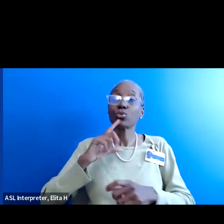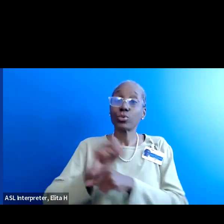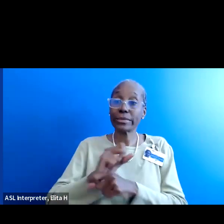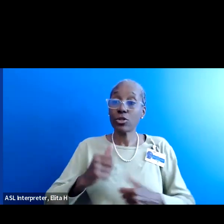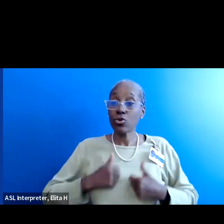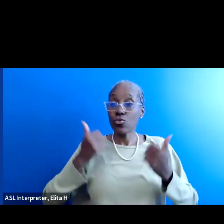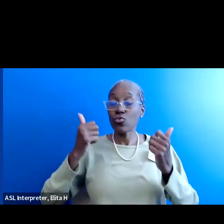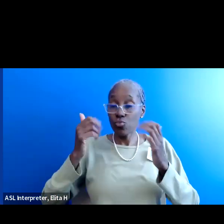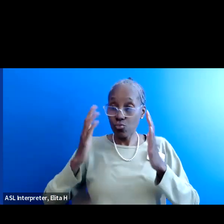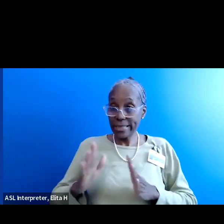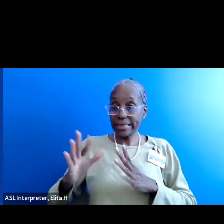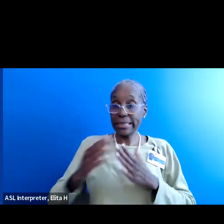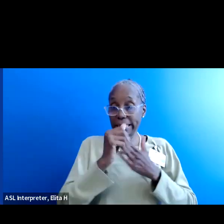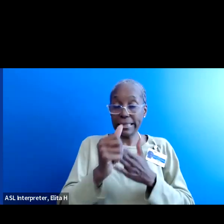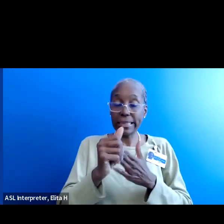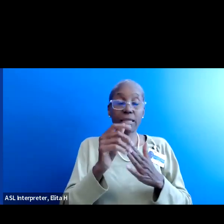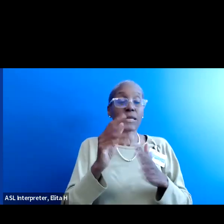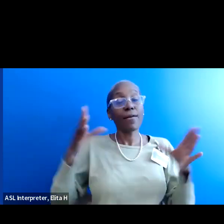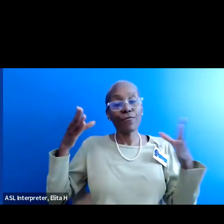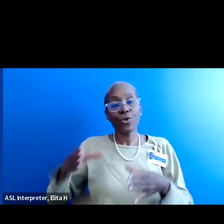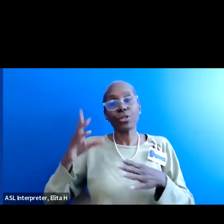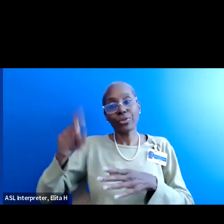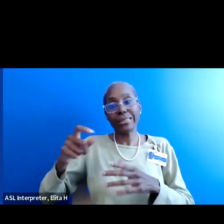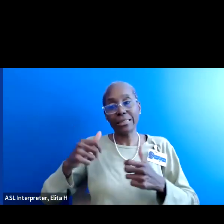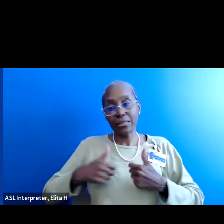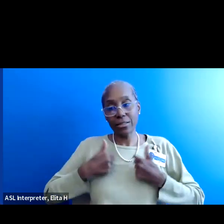and focused on the needs of the resident instead of led by a staff person.